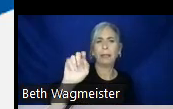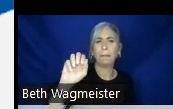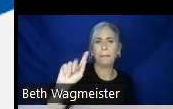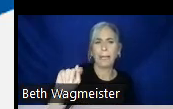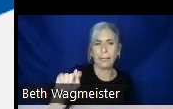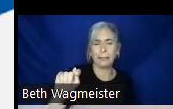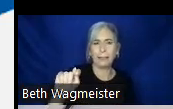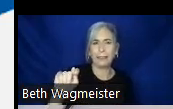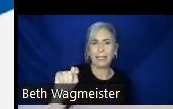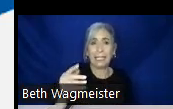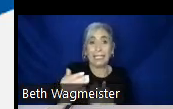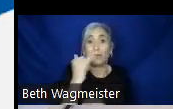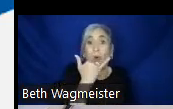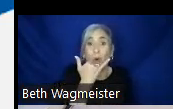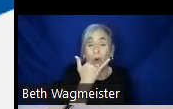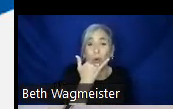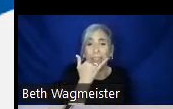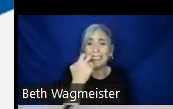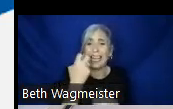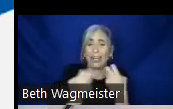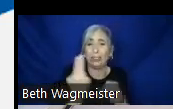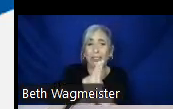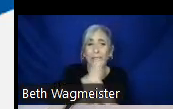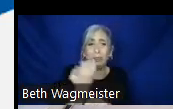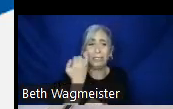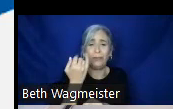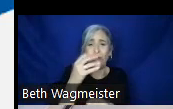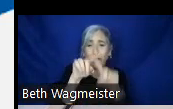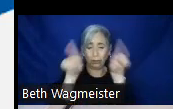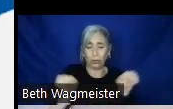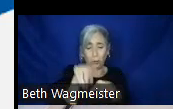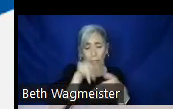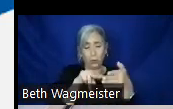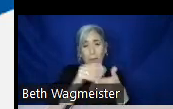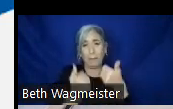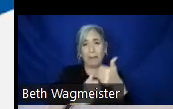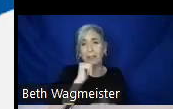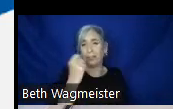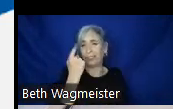but is hard to use for someone with a screen reader who couldn't understand the context. If